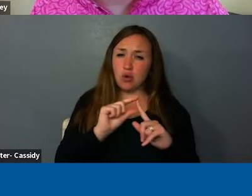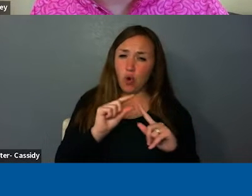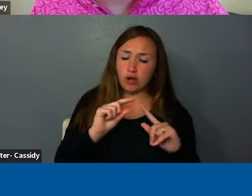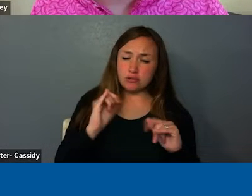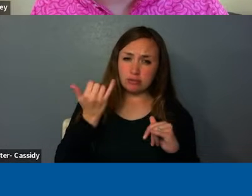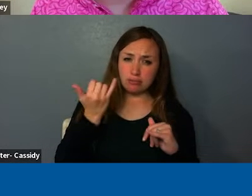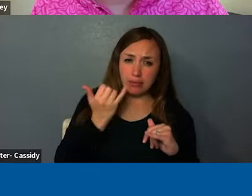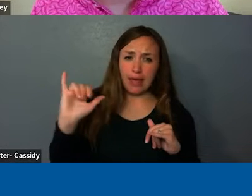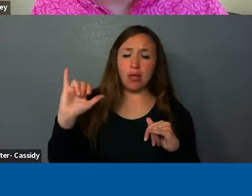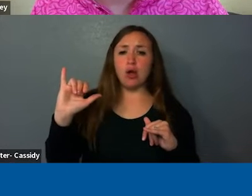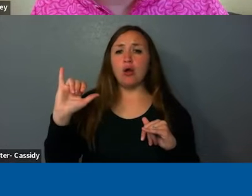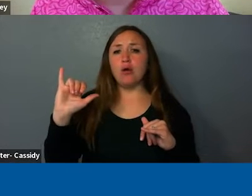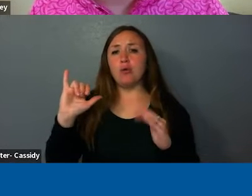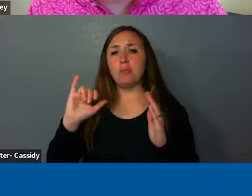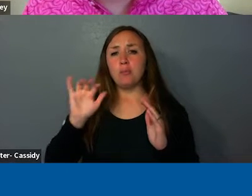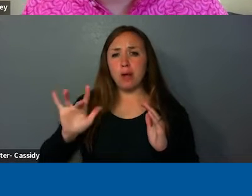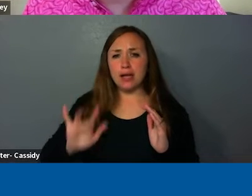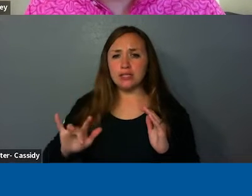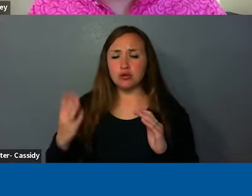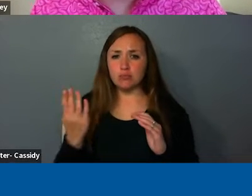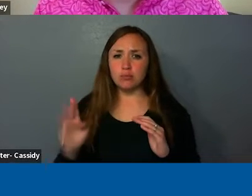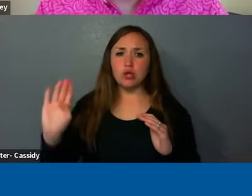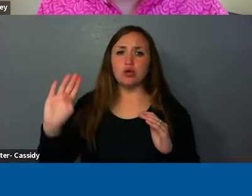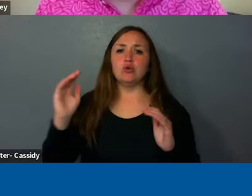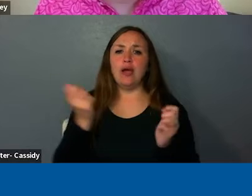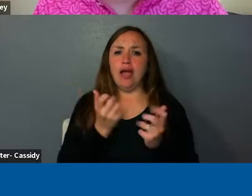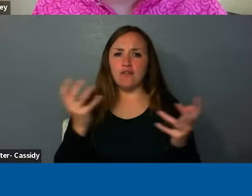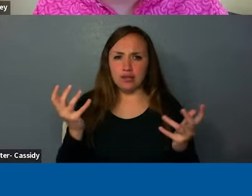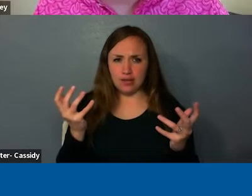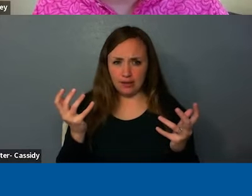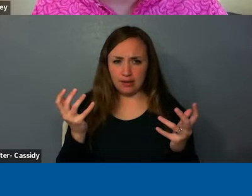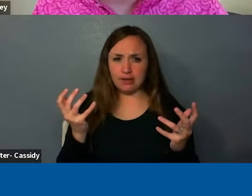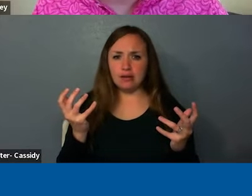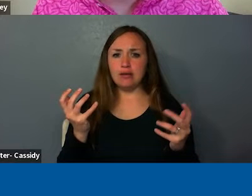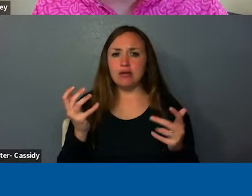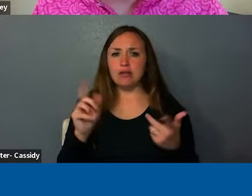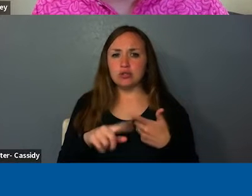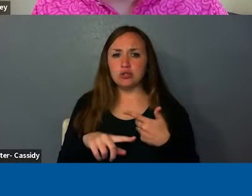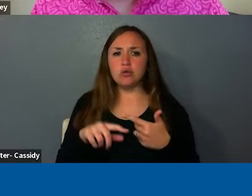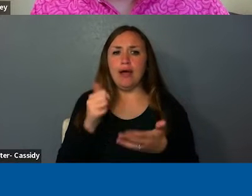buttons are blue, everything is kind of thrown into stark relief and that is to aid in legibility.